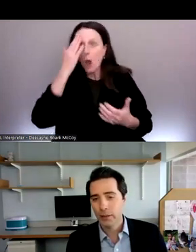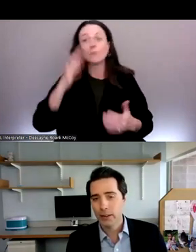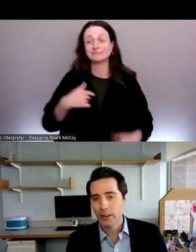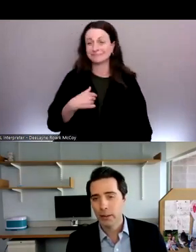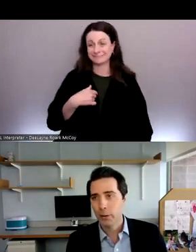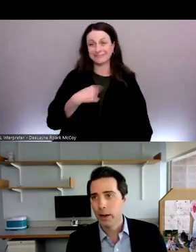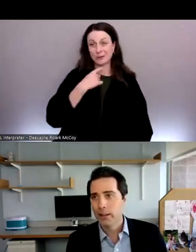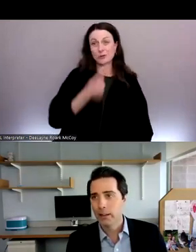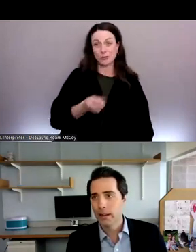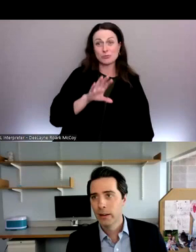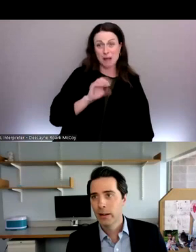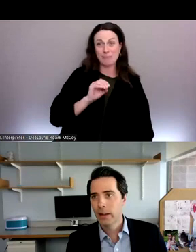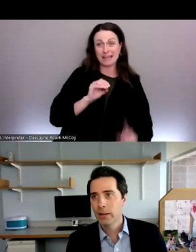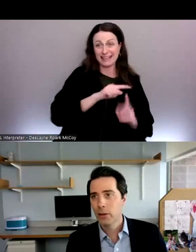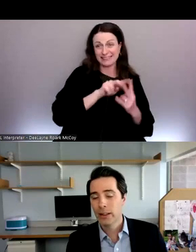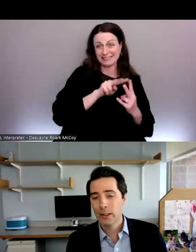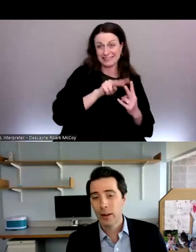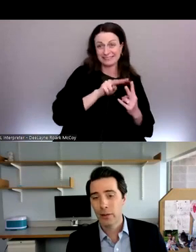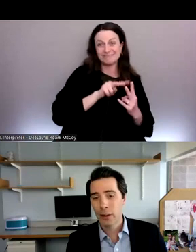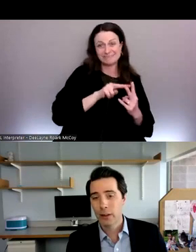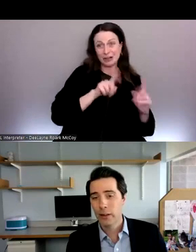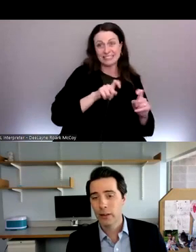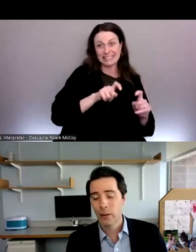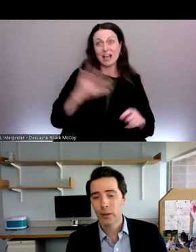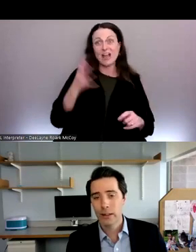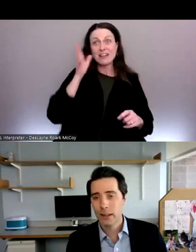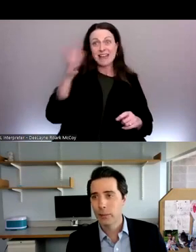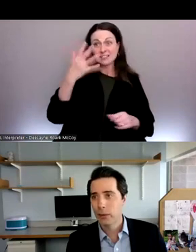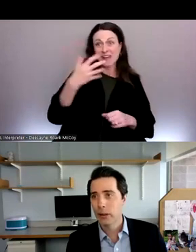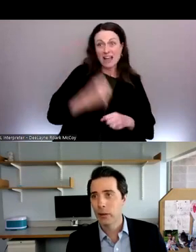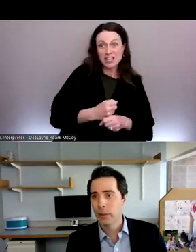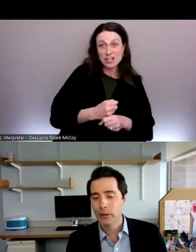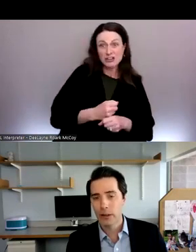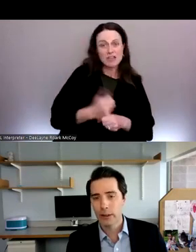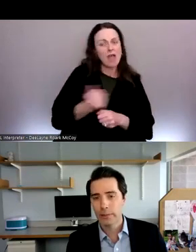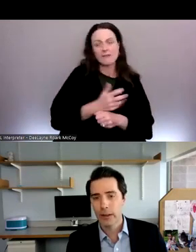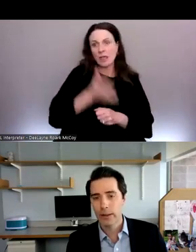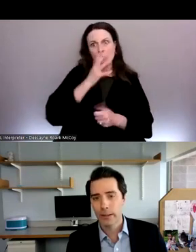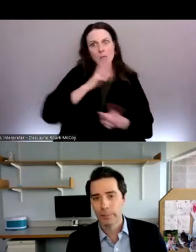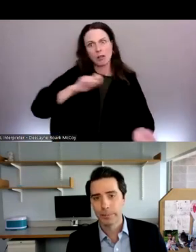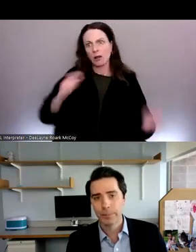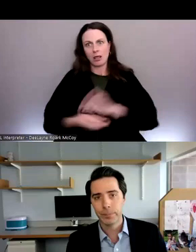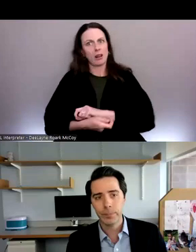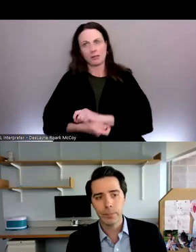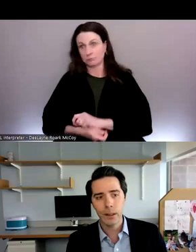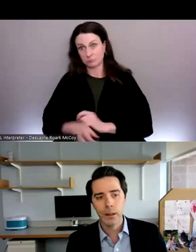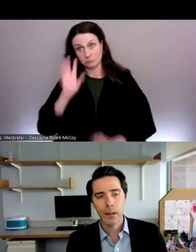have this on their Horizon and so the next five years the whole Landscapes are